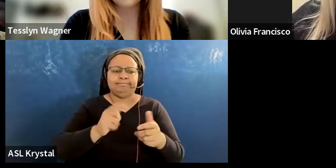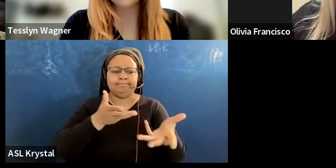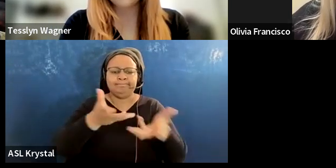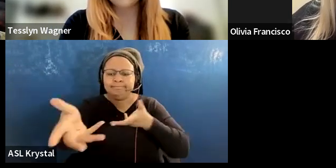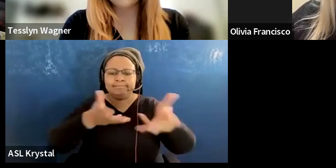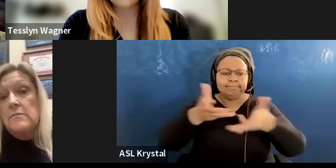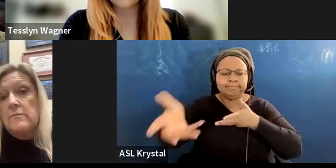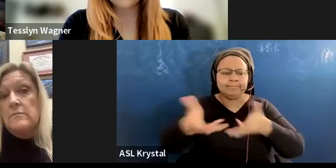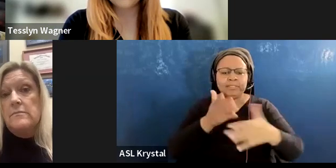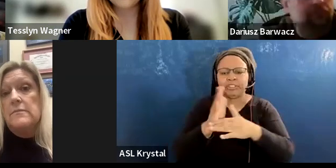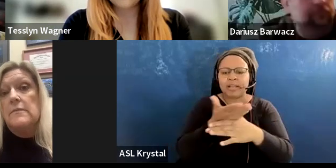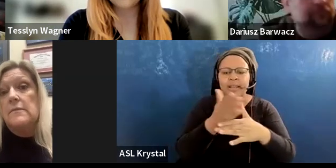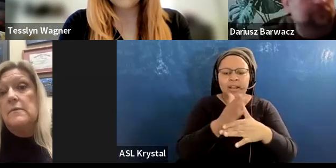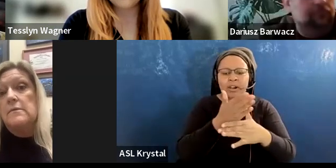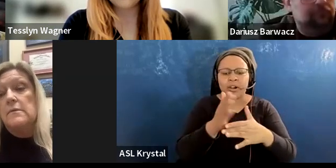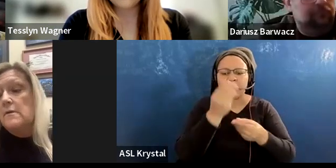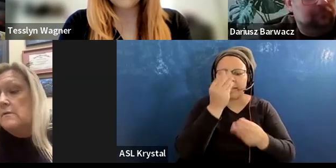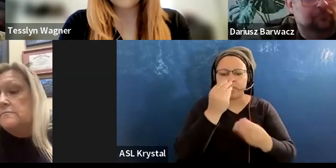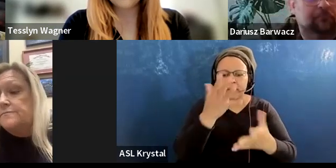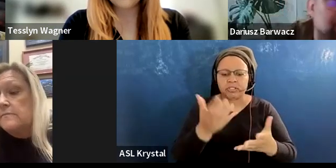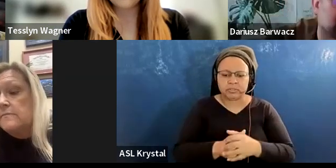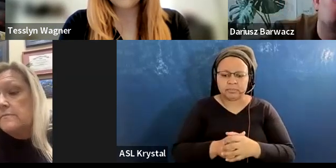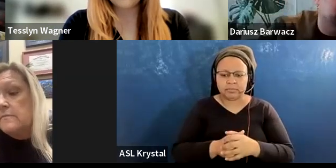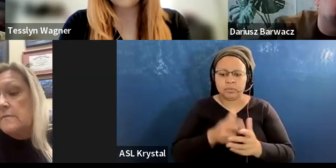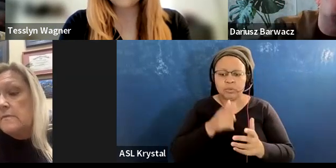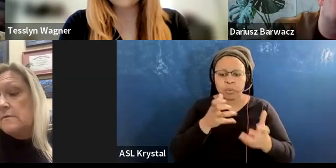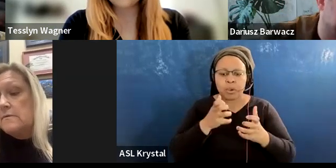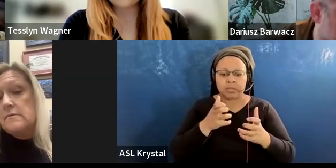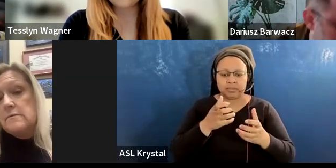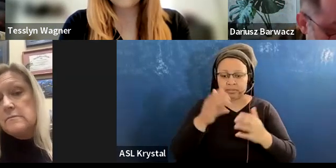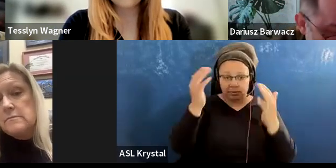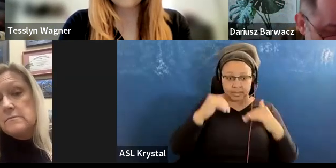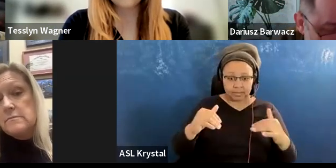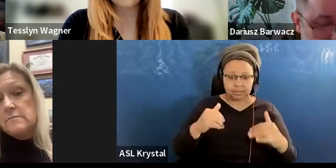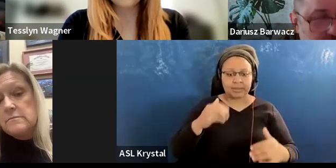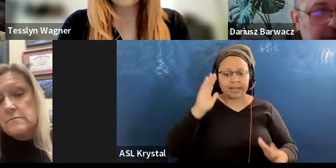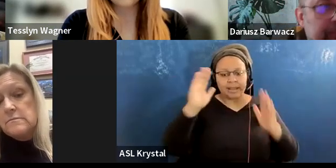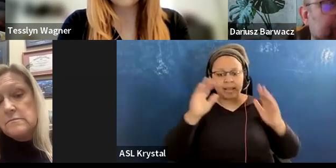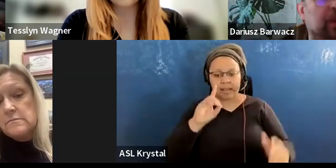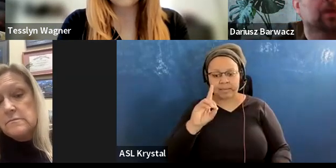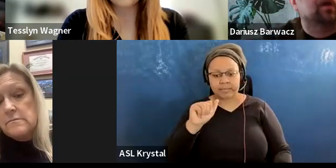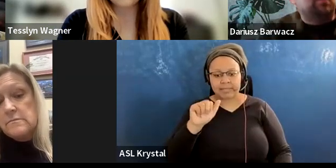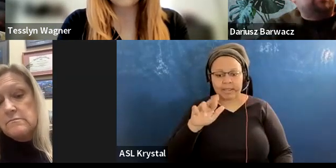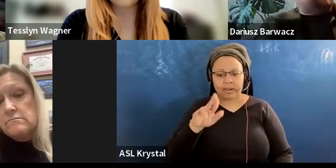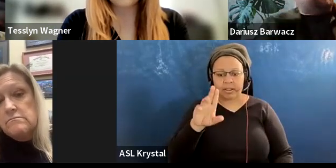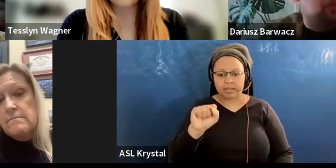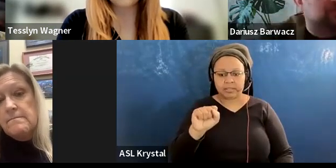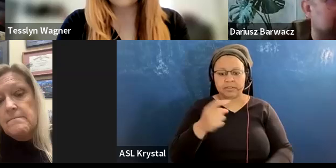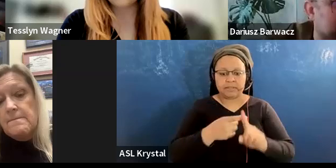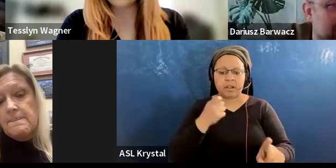Awesome. Thank you. That's great. Does anybody have questions or follow-up? I just love hearing that so many people are doing it. This is actually one of the reasons we wanted to hold these calls is to find out who is out there doing this work